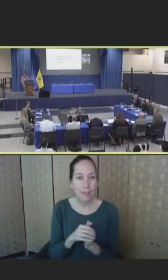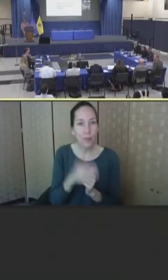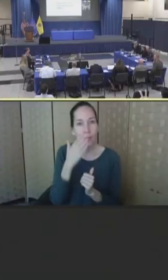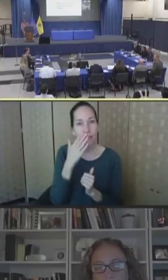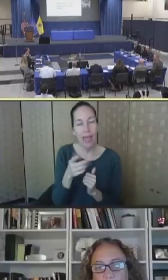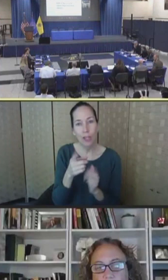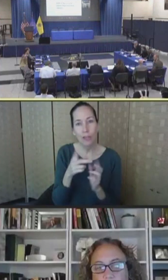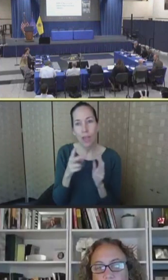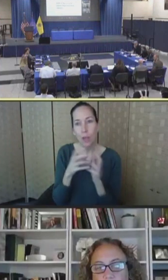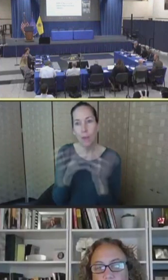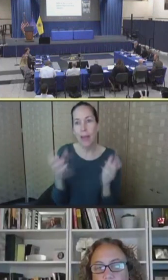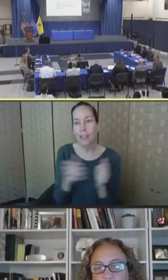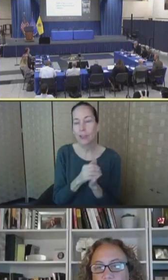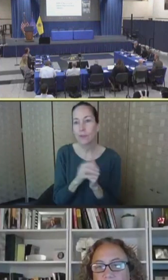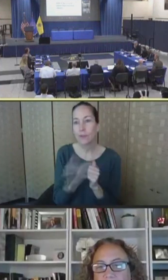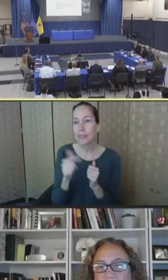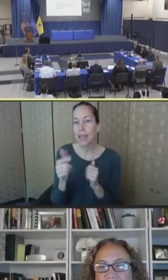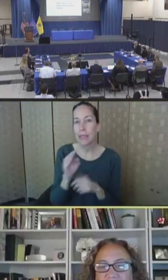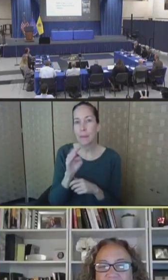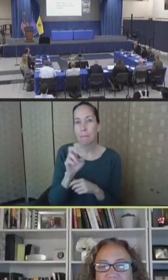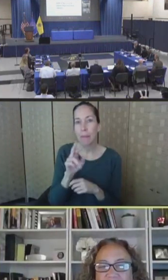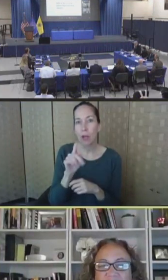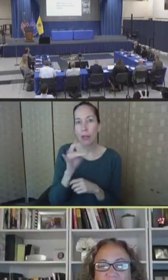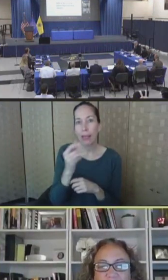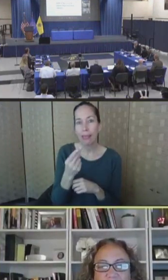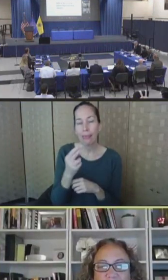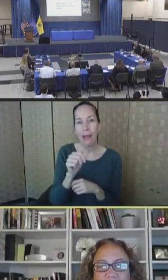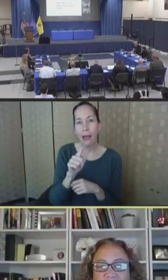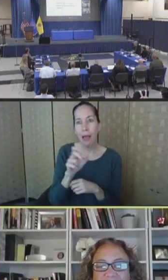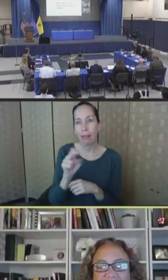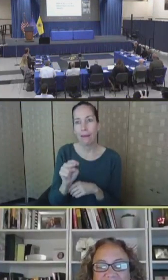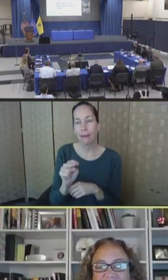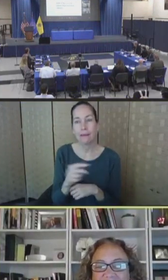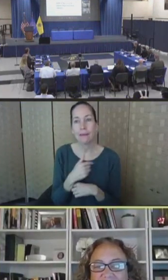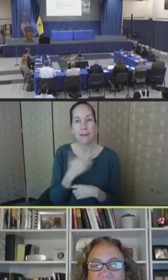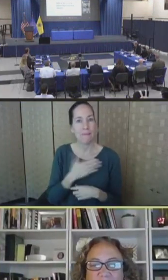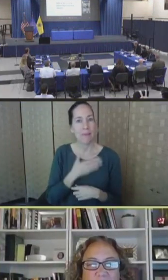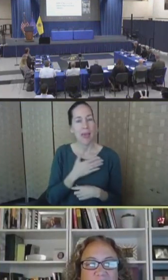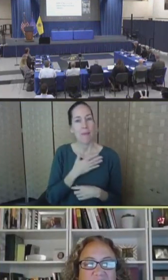Meredith Allen: Hi. Nice to be with you virtually today. Thanks for the opportunity.